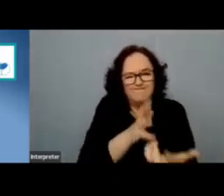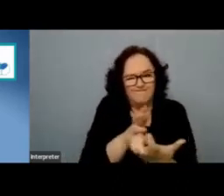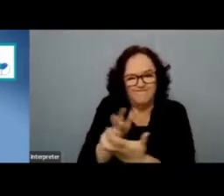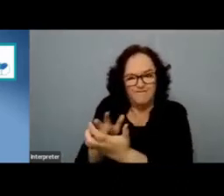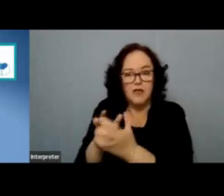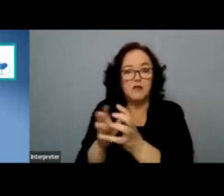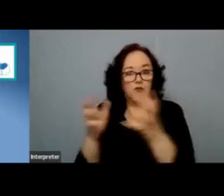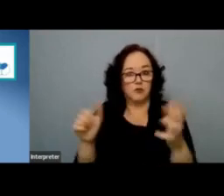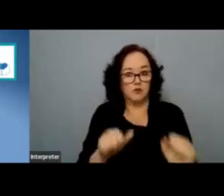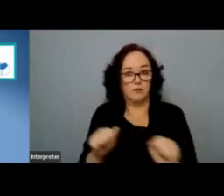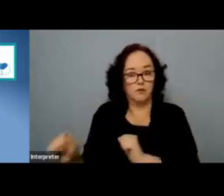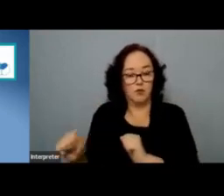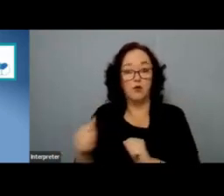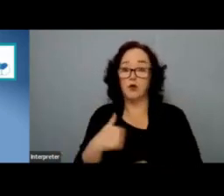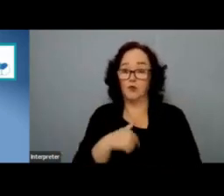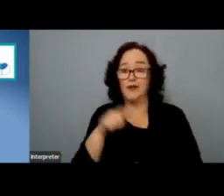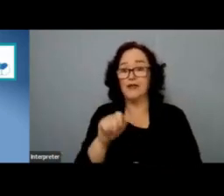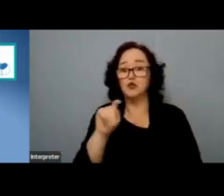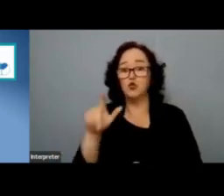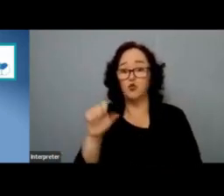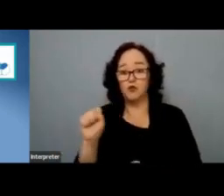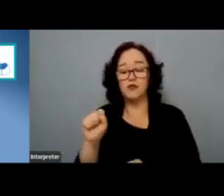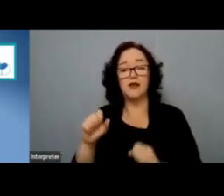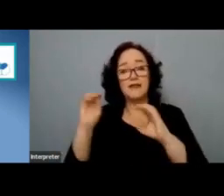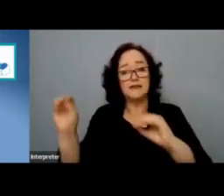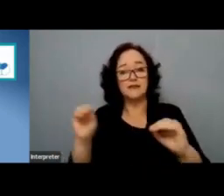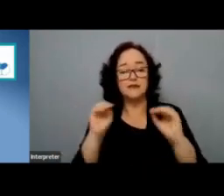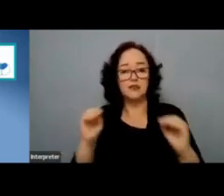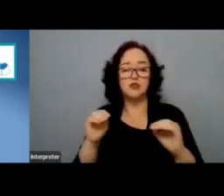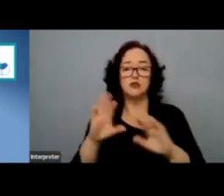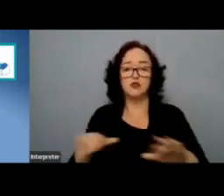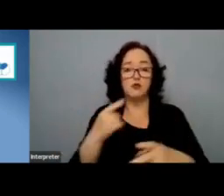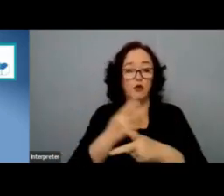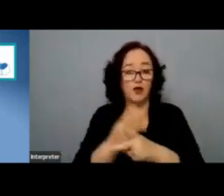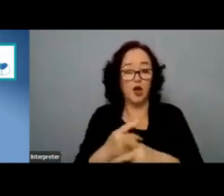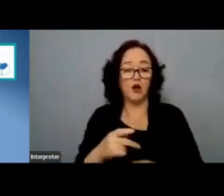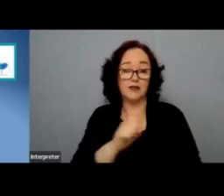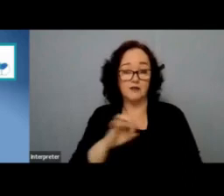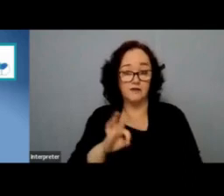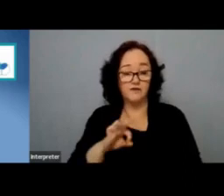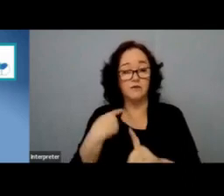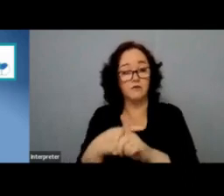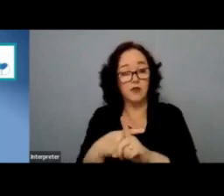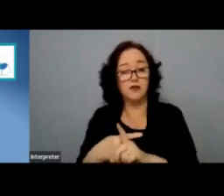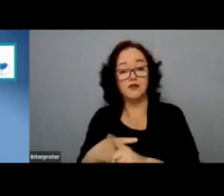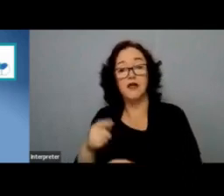tools that educate Child Welfare personnel, as well as the parents with the brain injury and the parents of children with